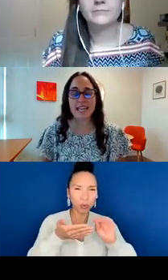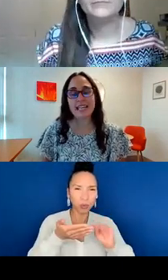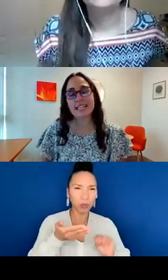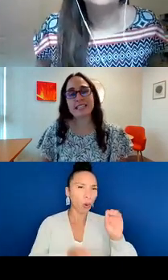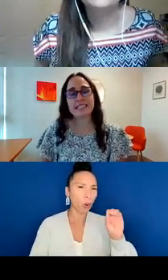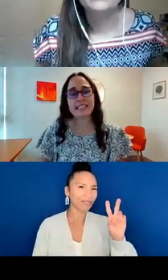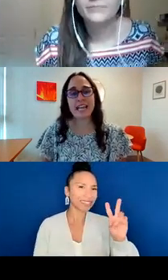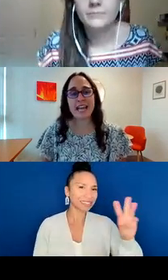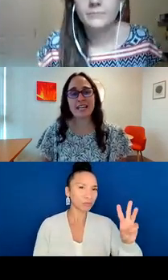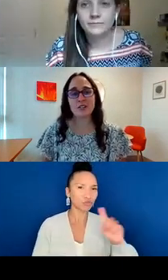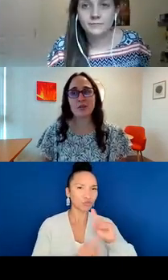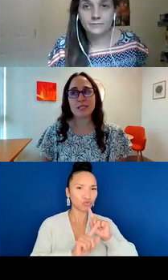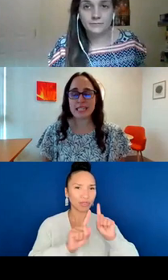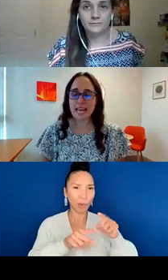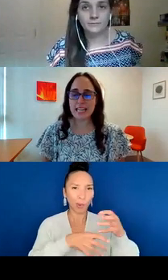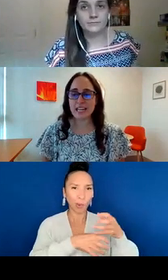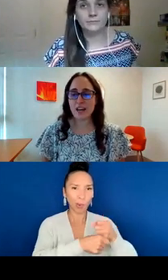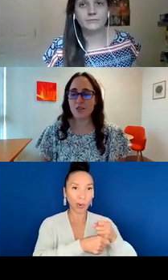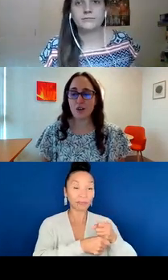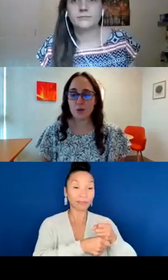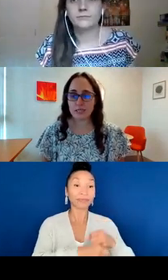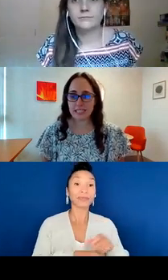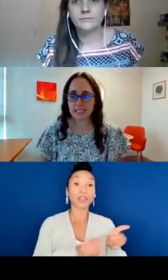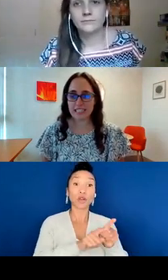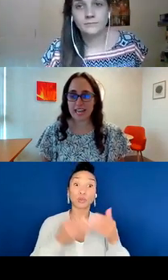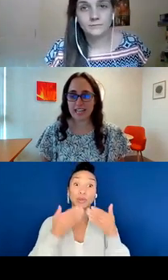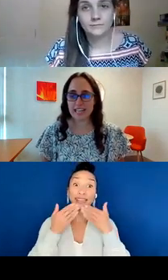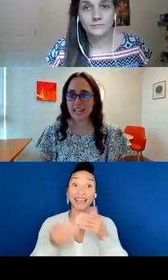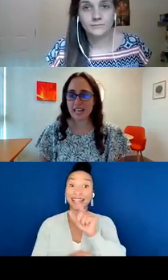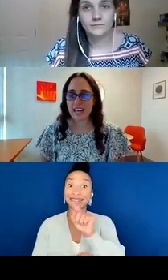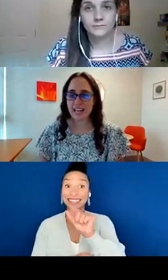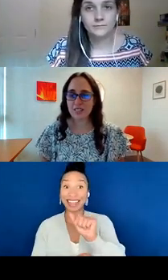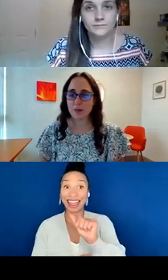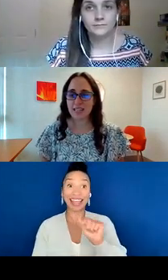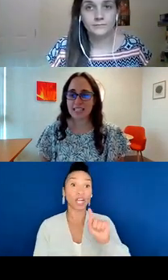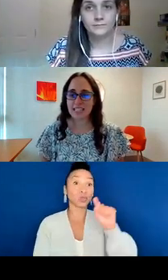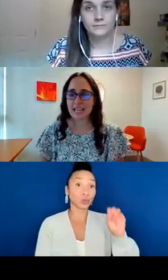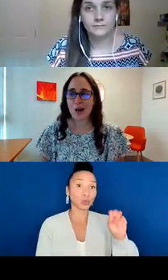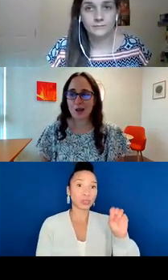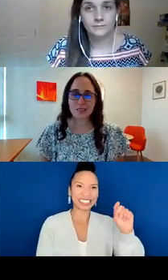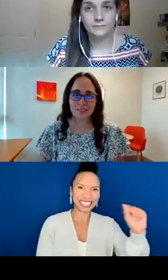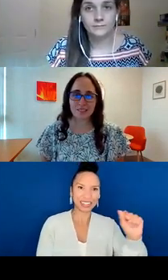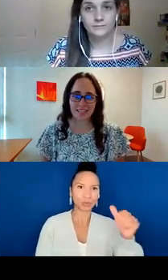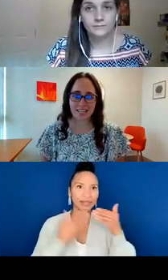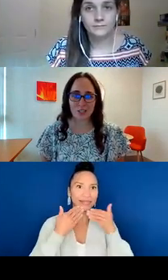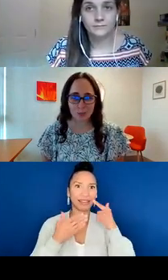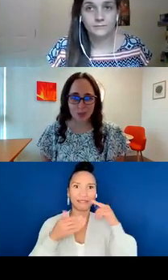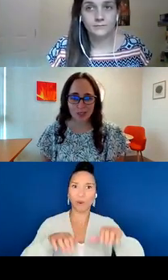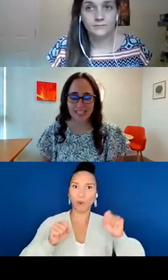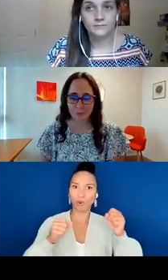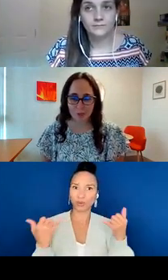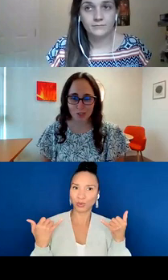I want to thank TA2TA for hosting today, as well as thank all of the interpreters